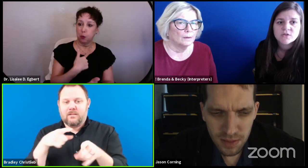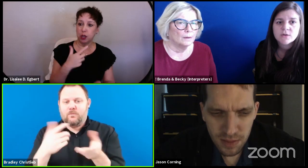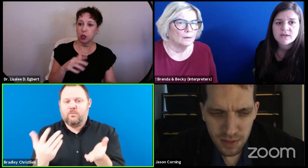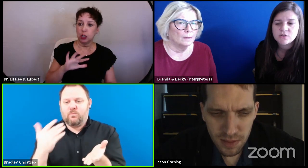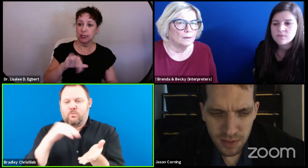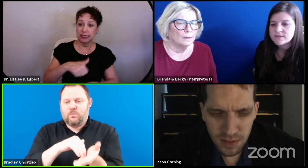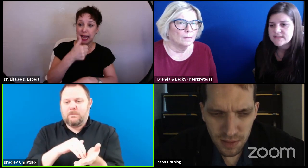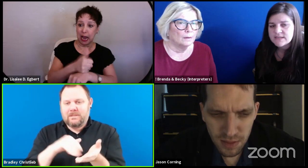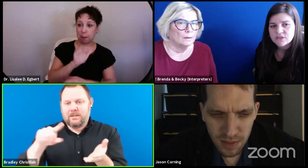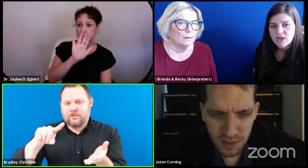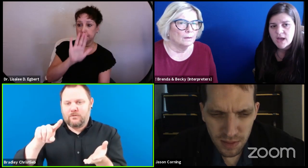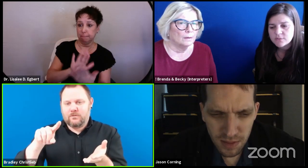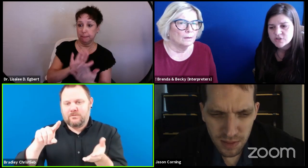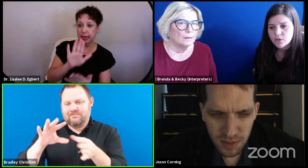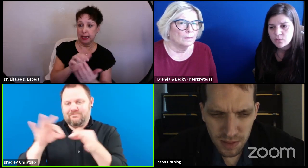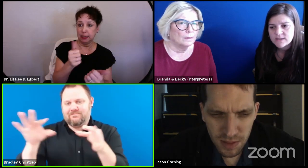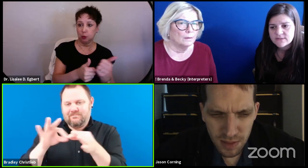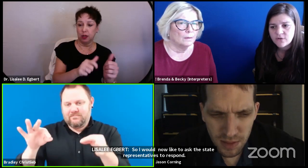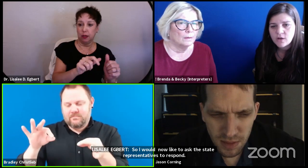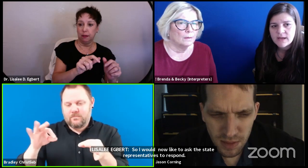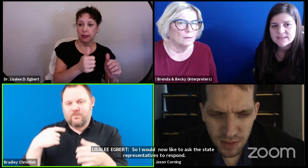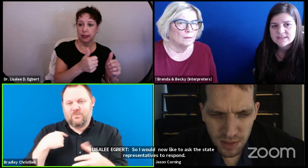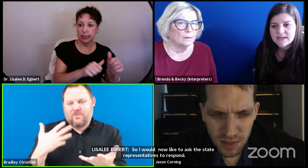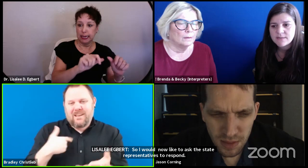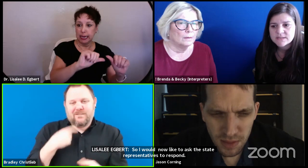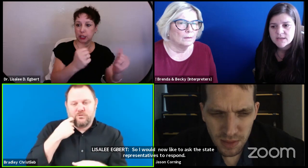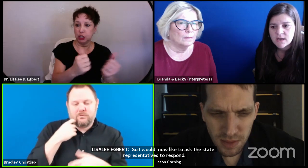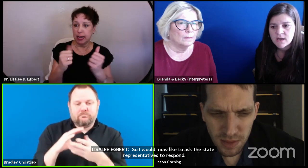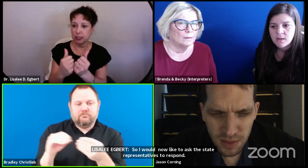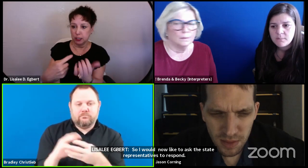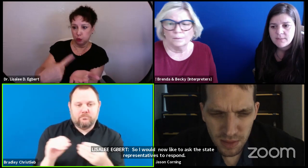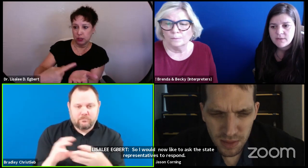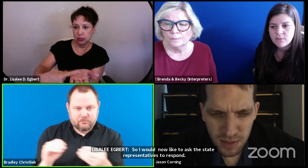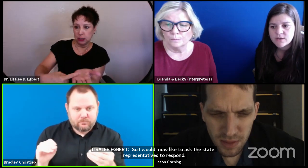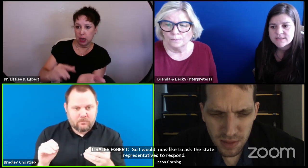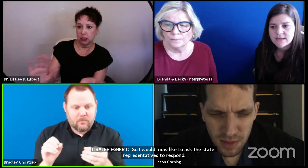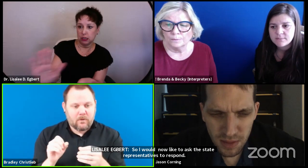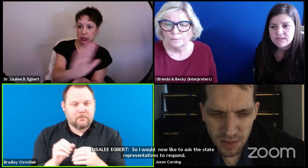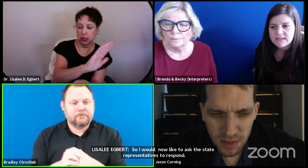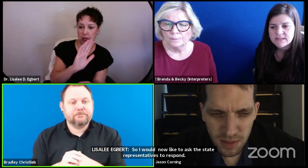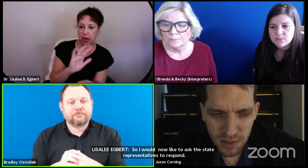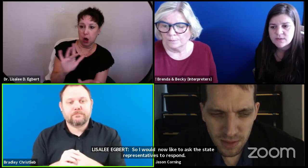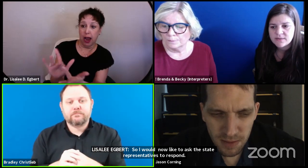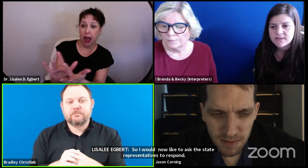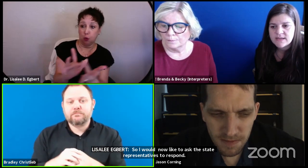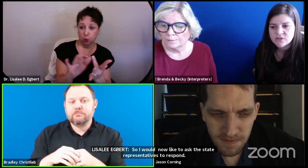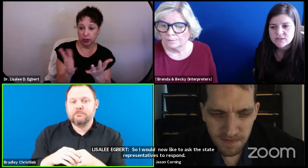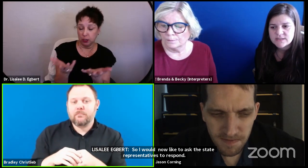So I do see in chat Michele Westfall has typed, maybe we could set up meetings with the agencies